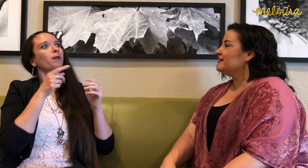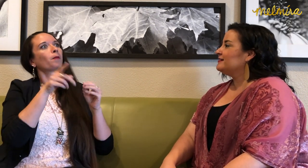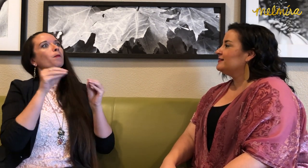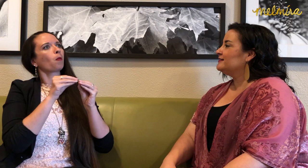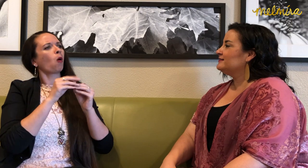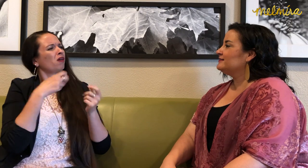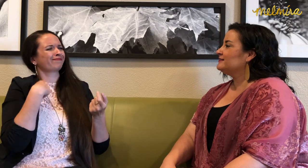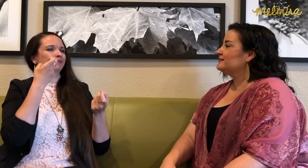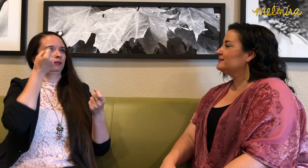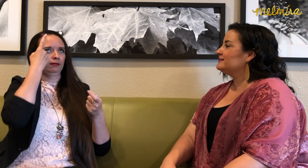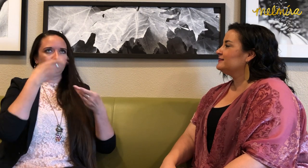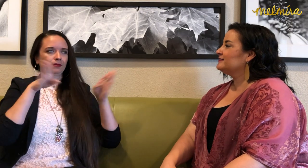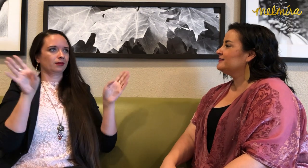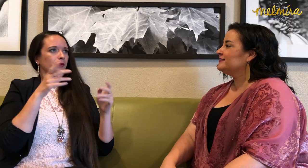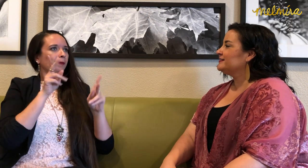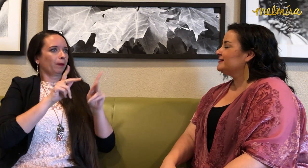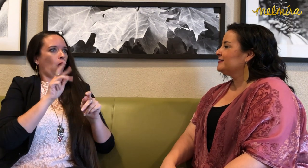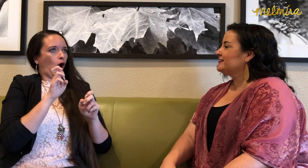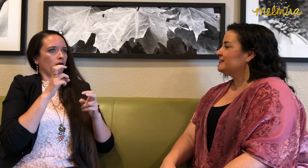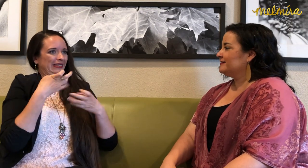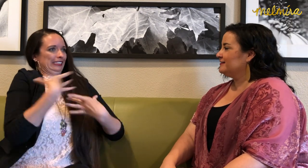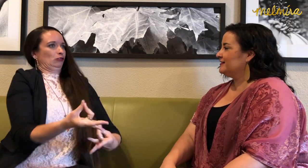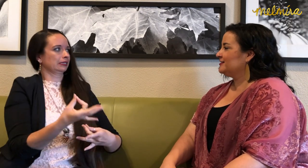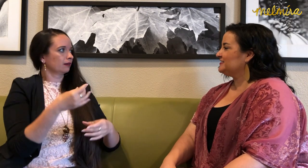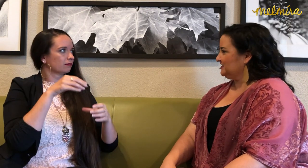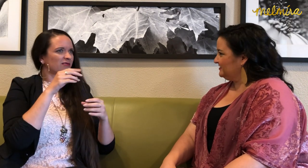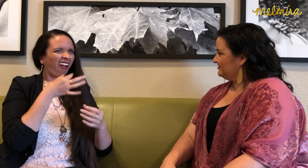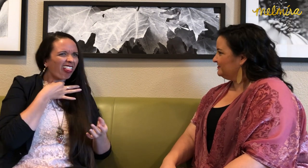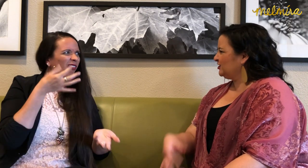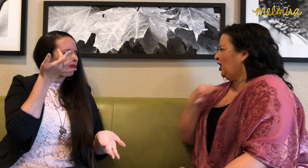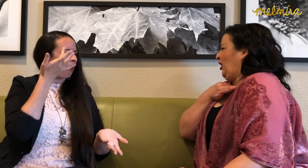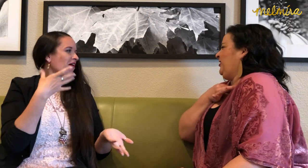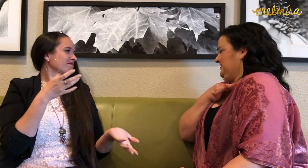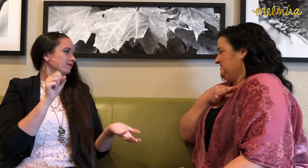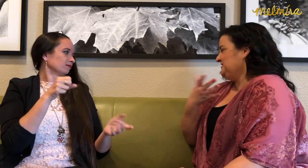I understand that in general people are interested and curious why.